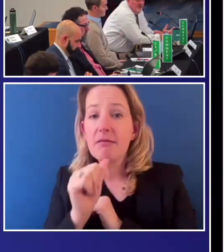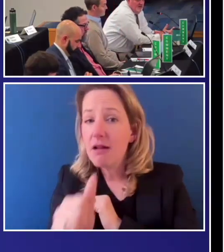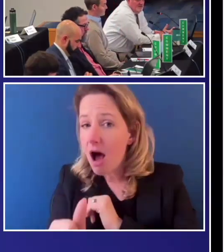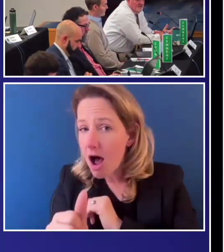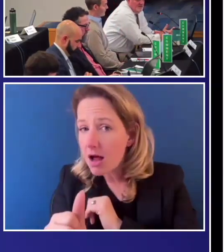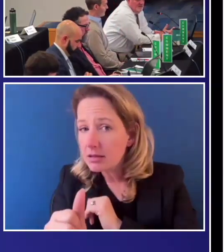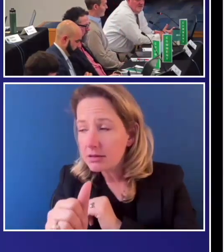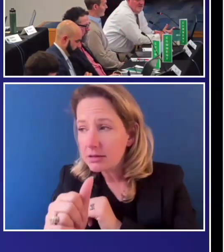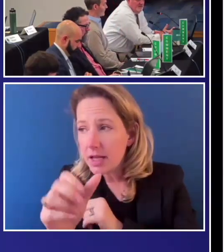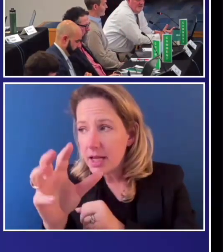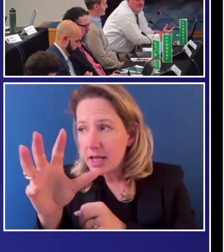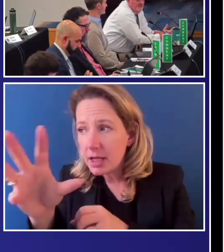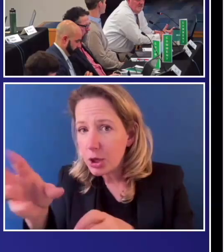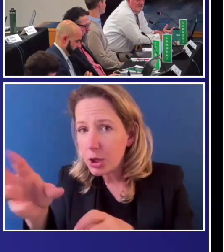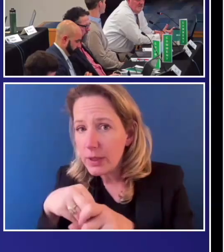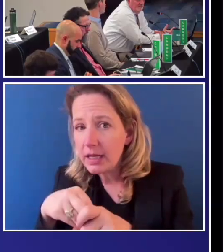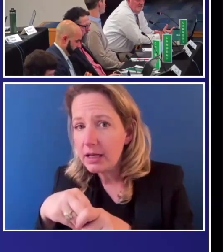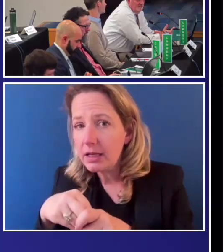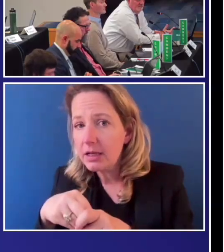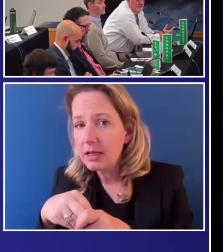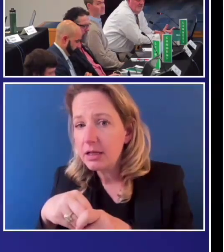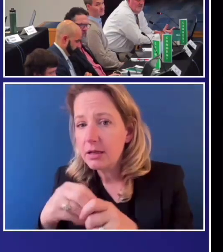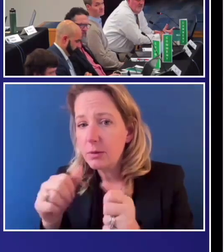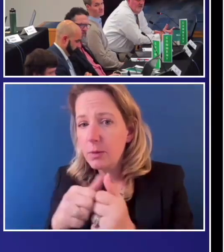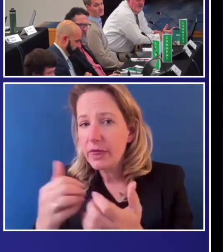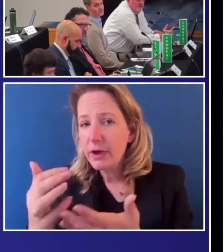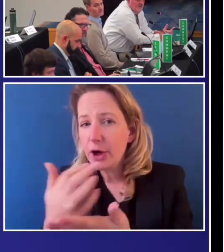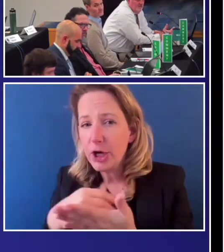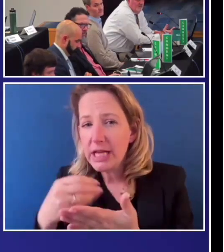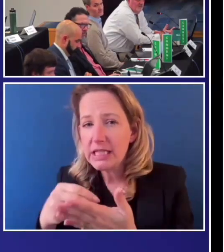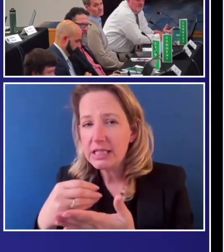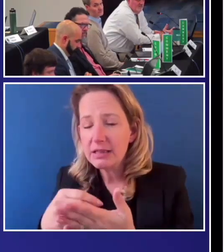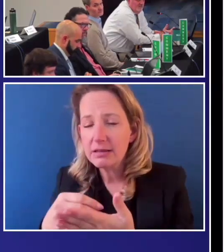earnings? Am I --? So --